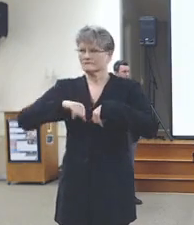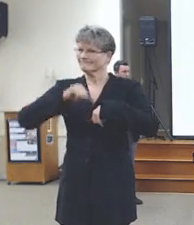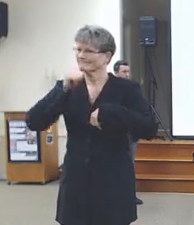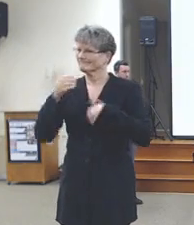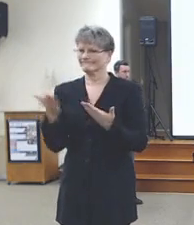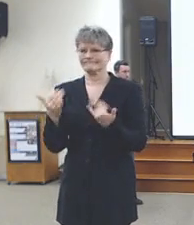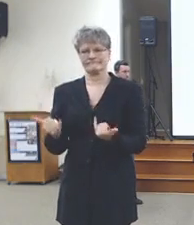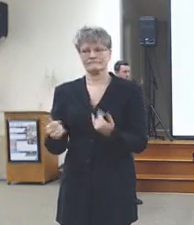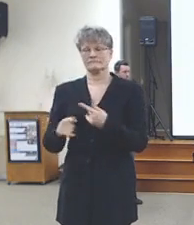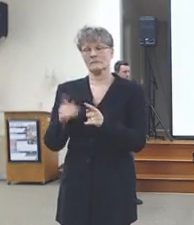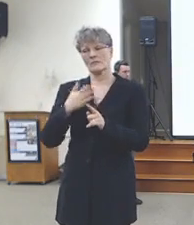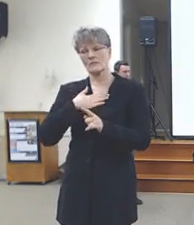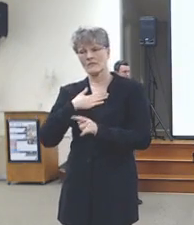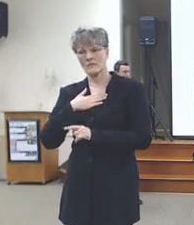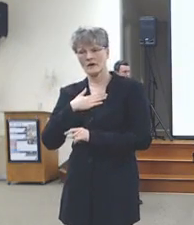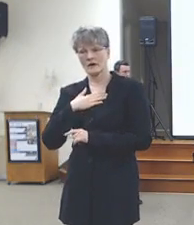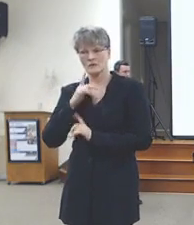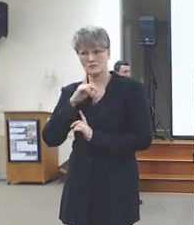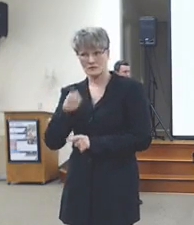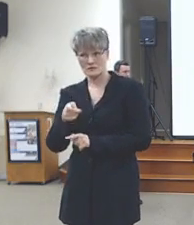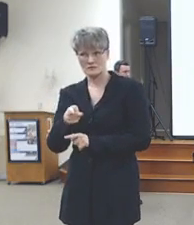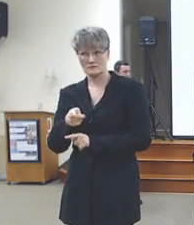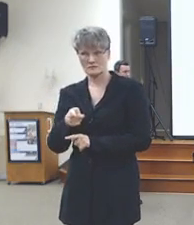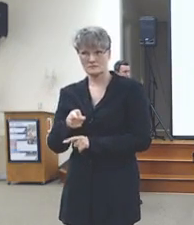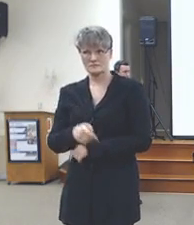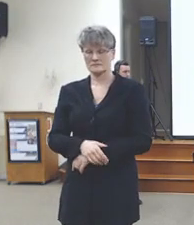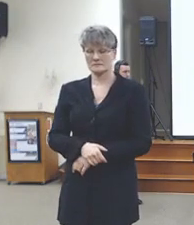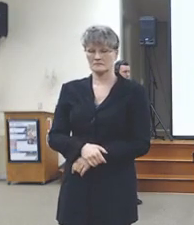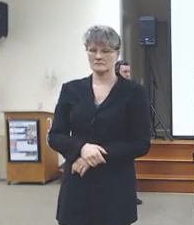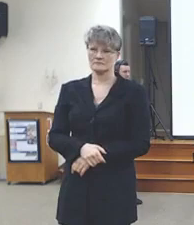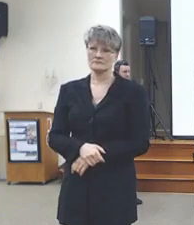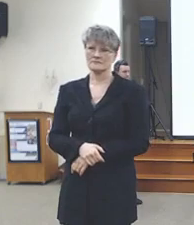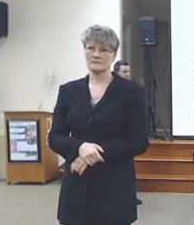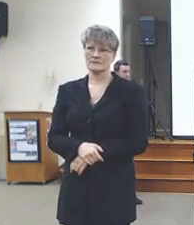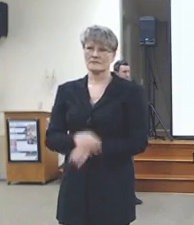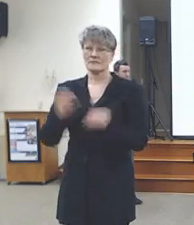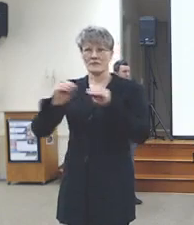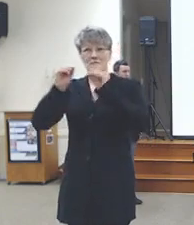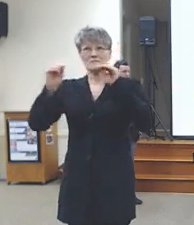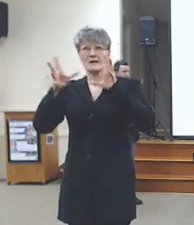say that I don't think that there is a magic number, per se. I know that we